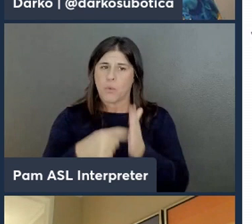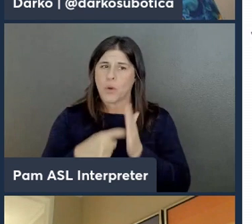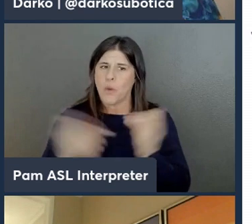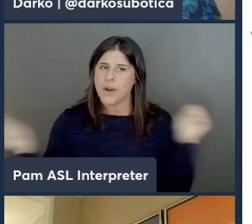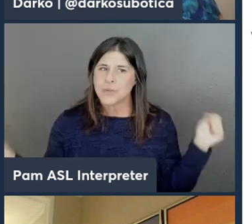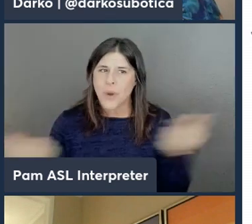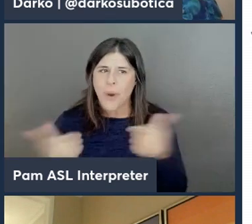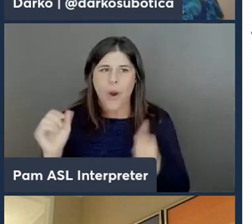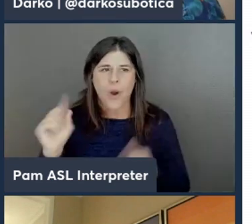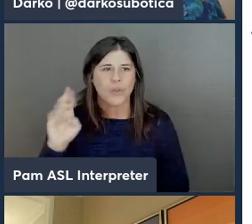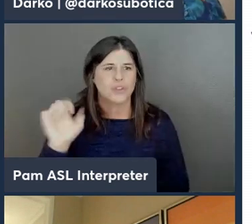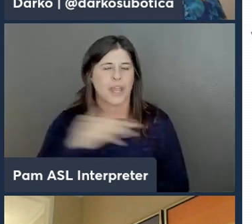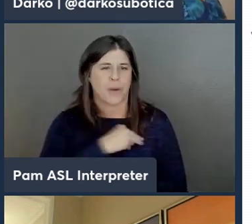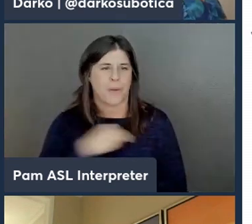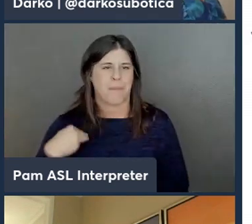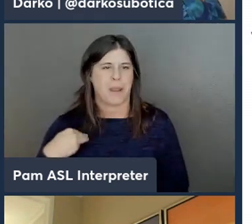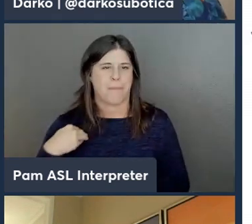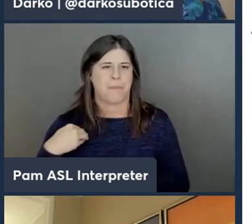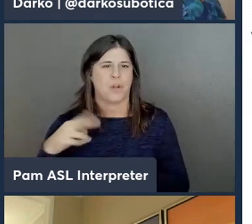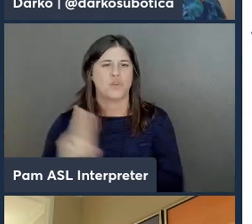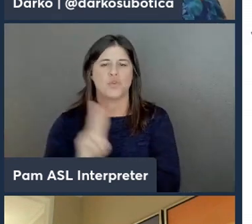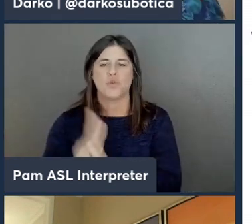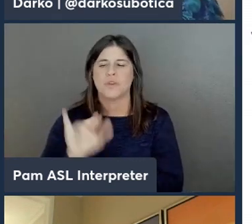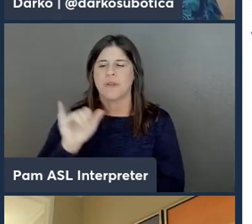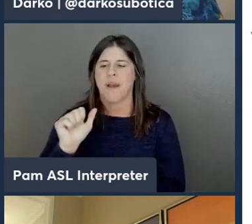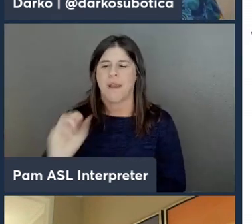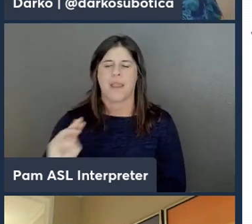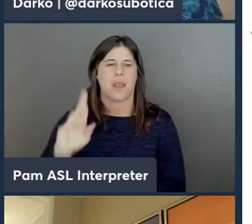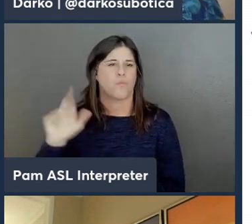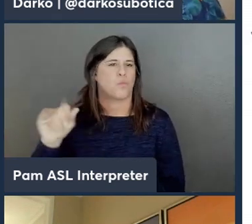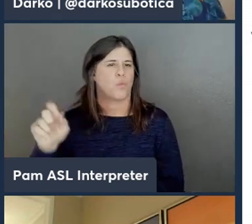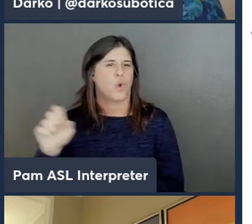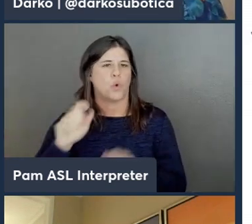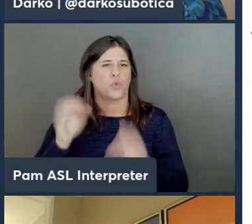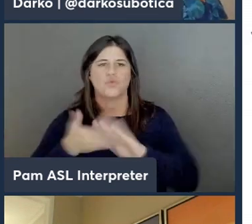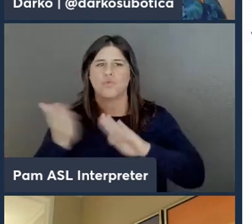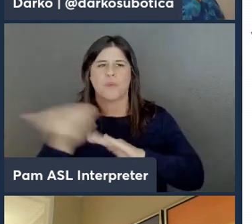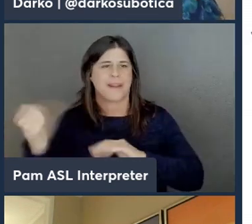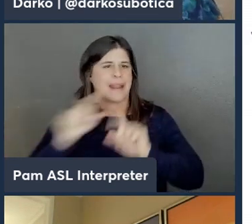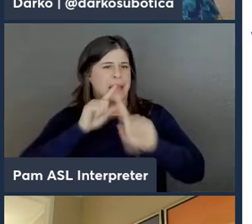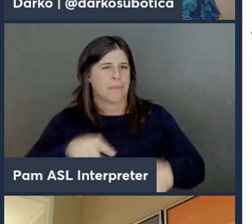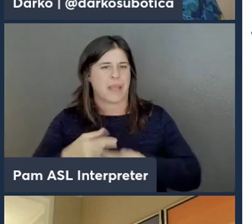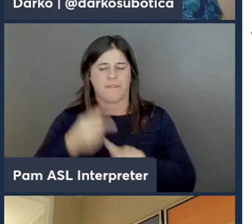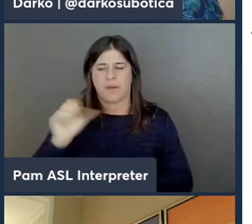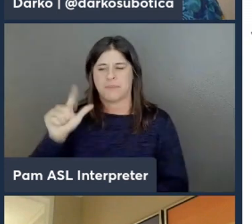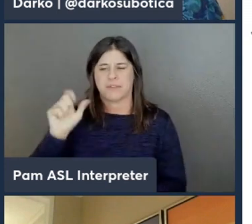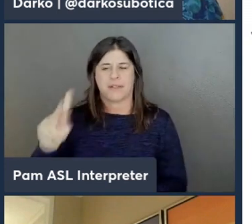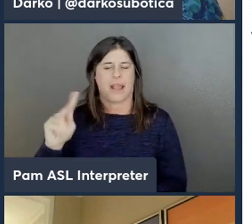to use the IAM role to run an any command, and follow the Slack Channel, however,